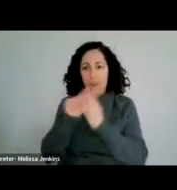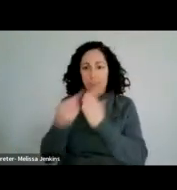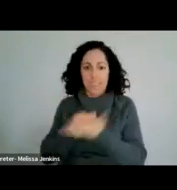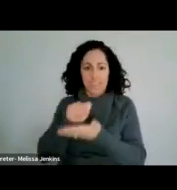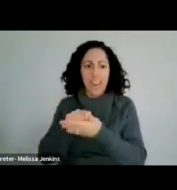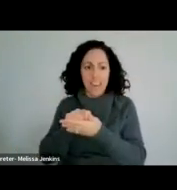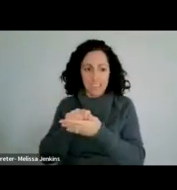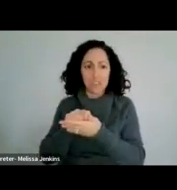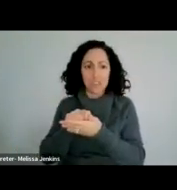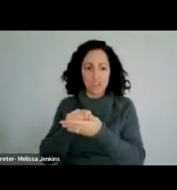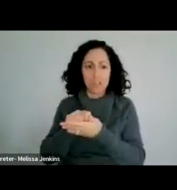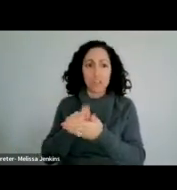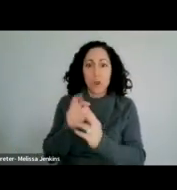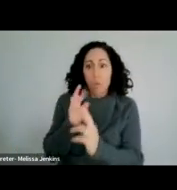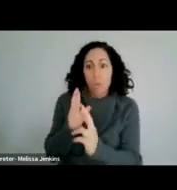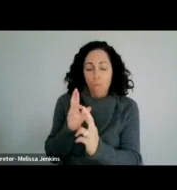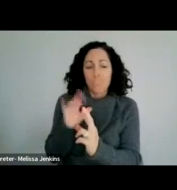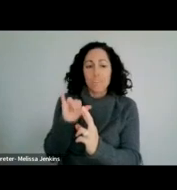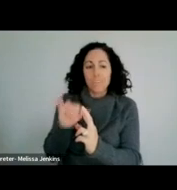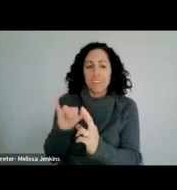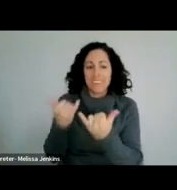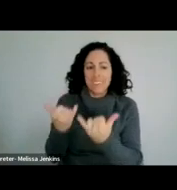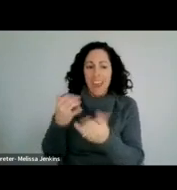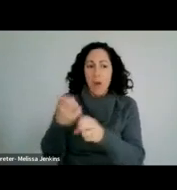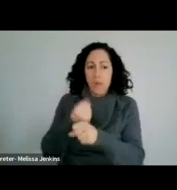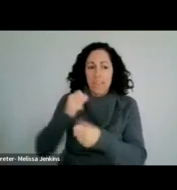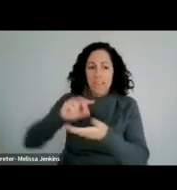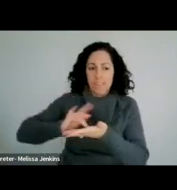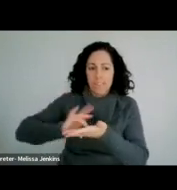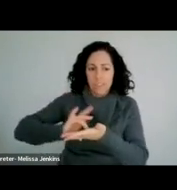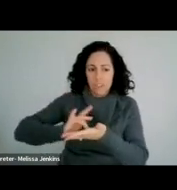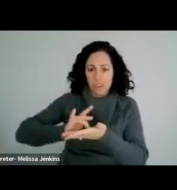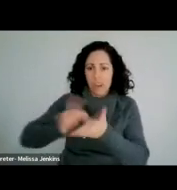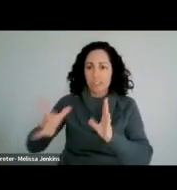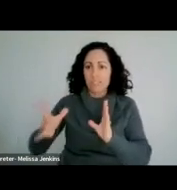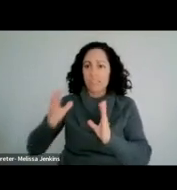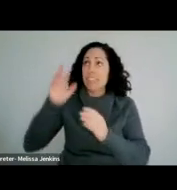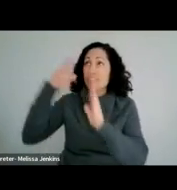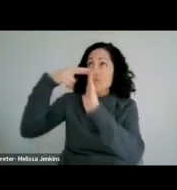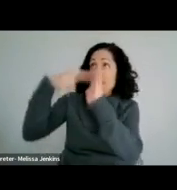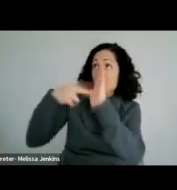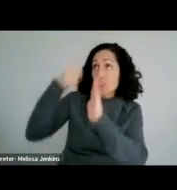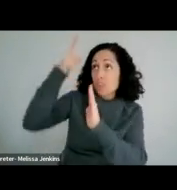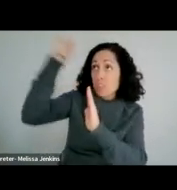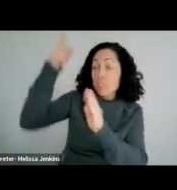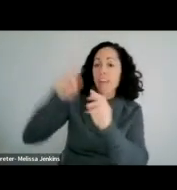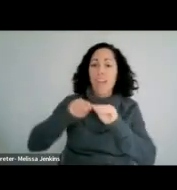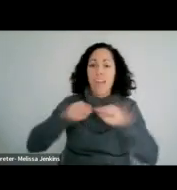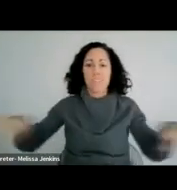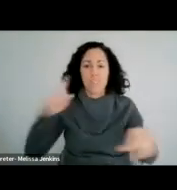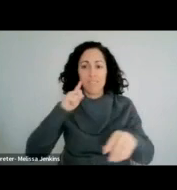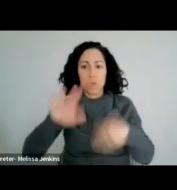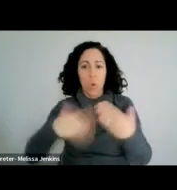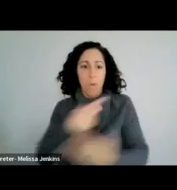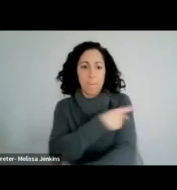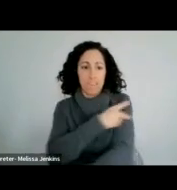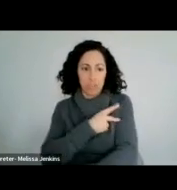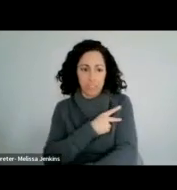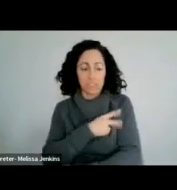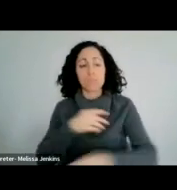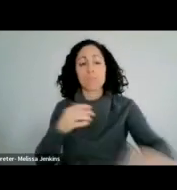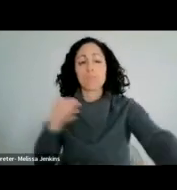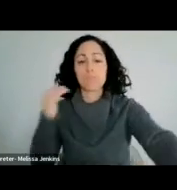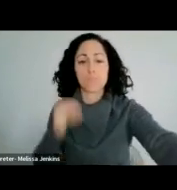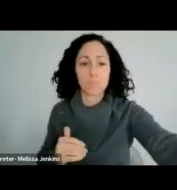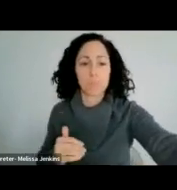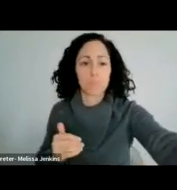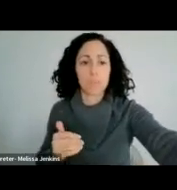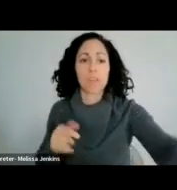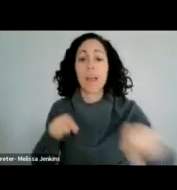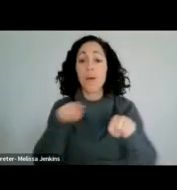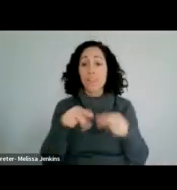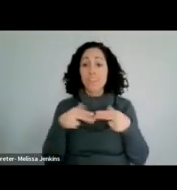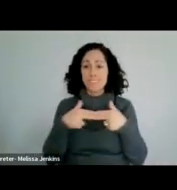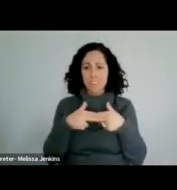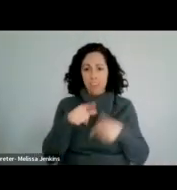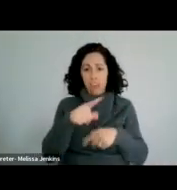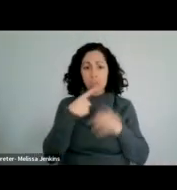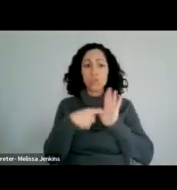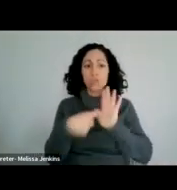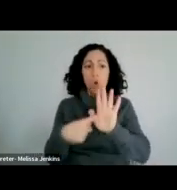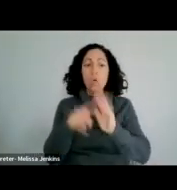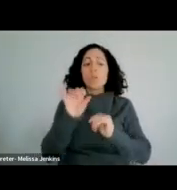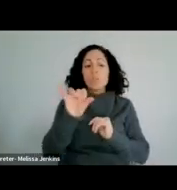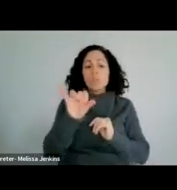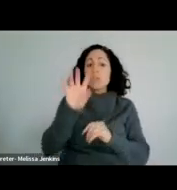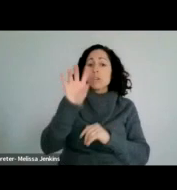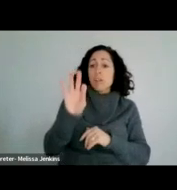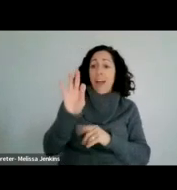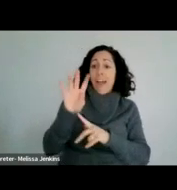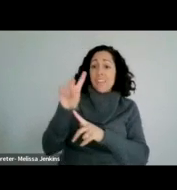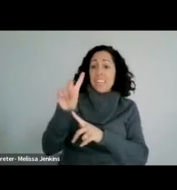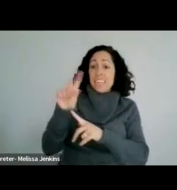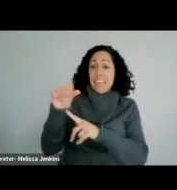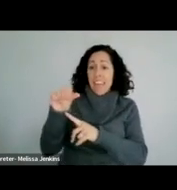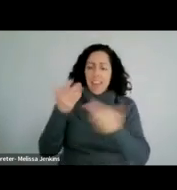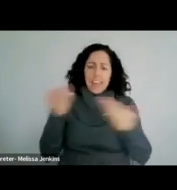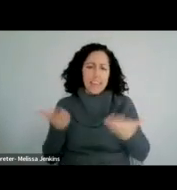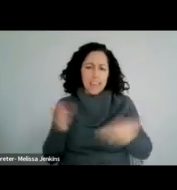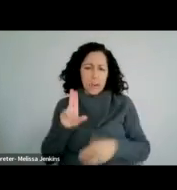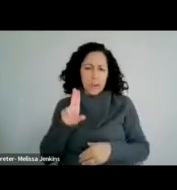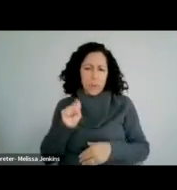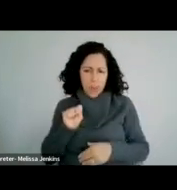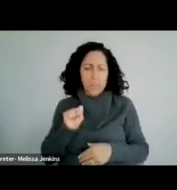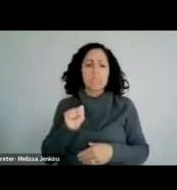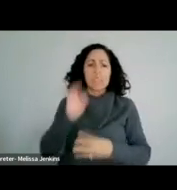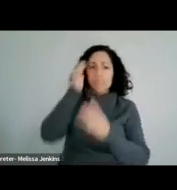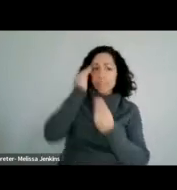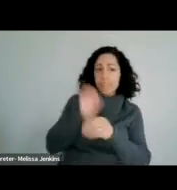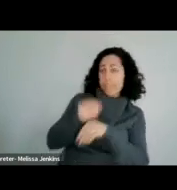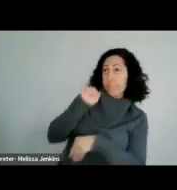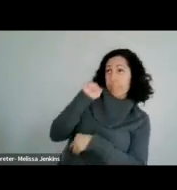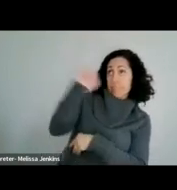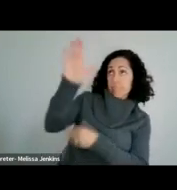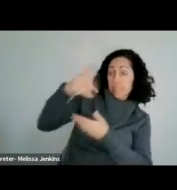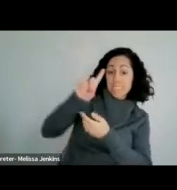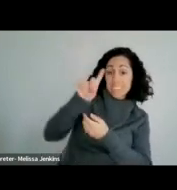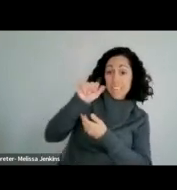This is in advanced patients. We have discussed the Stellar data with the FDA and have submitted two protocols for phase 2/3 trials.